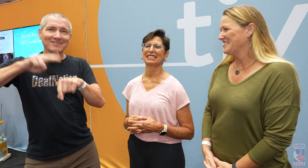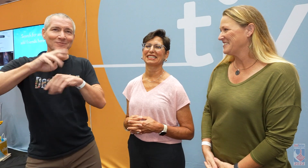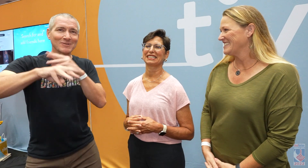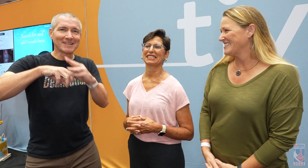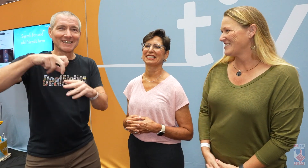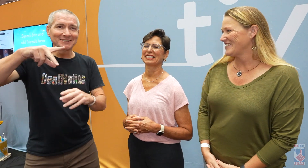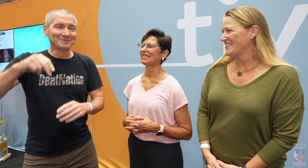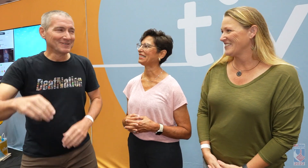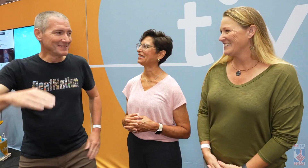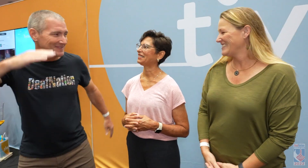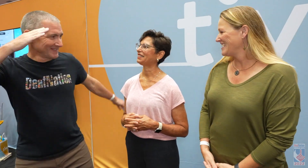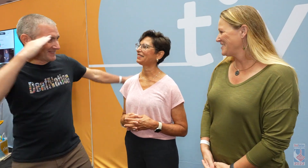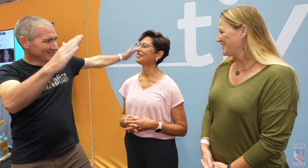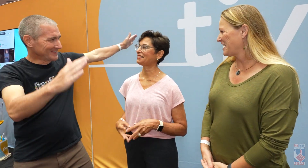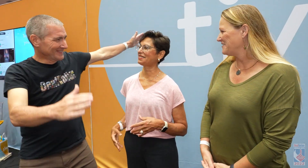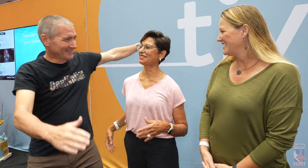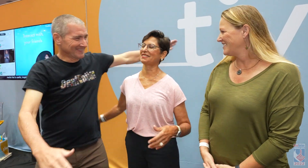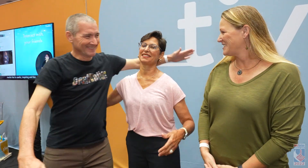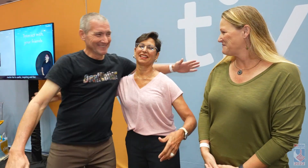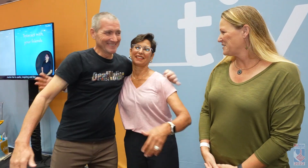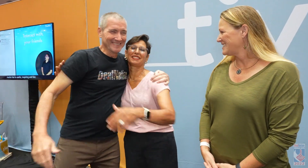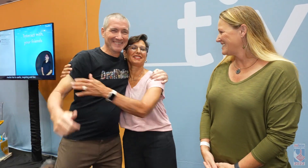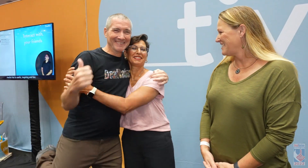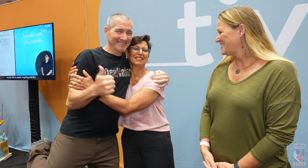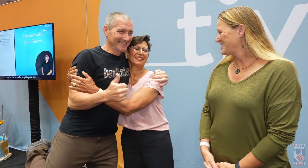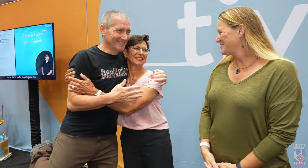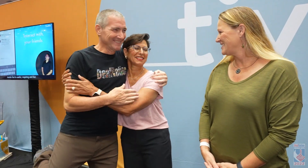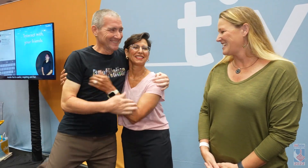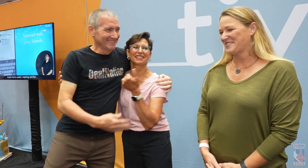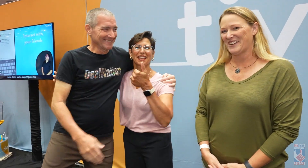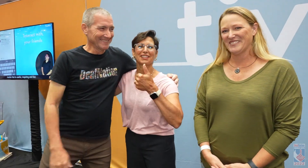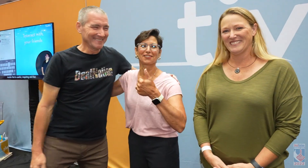the DeafNation World Expo! Thank you!